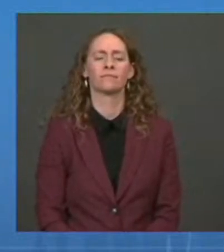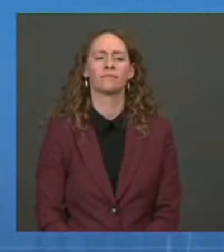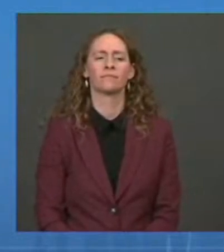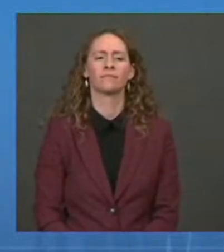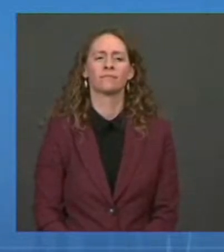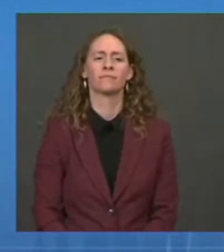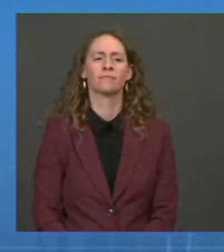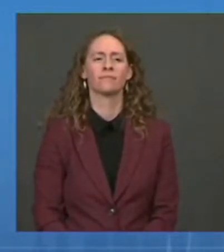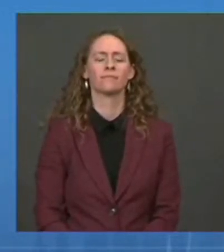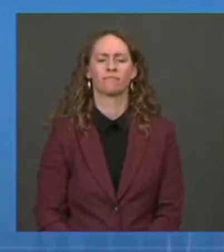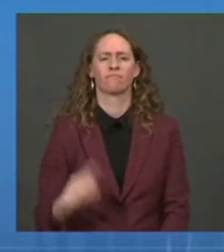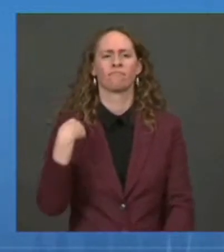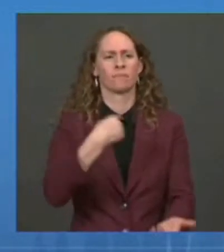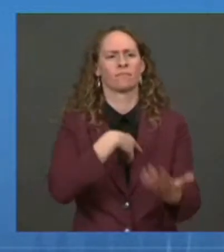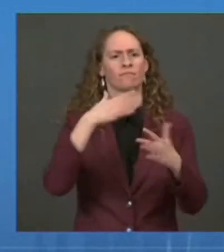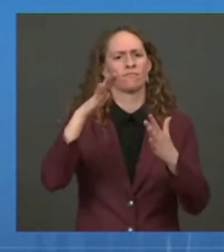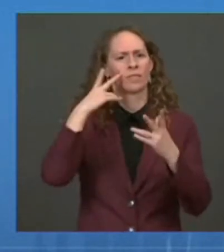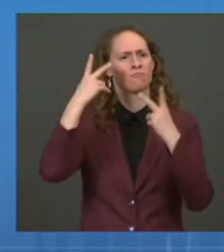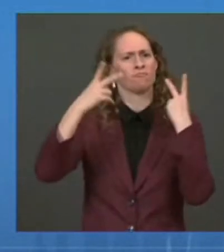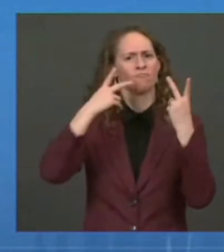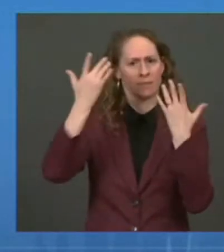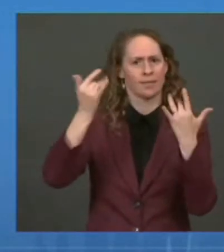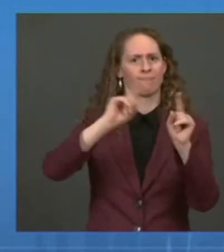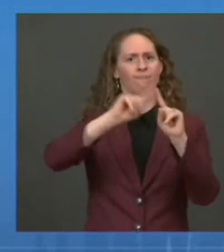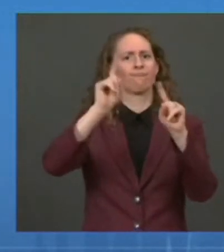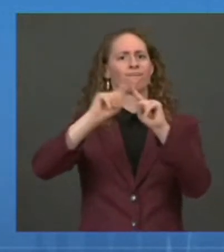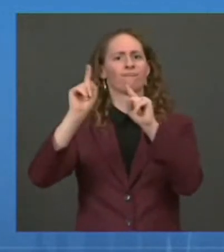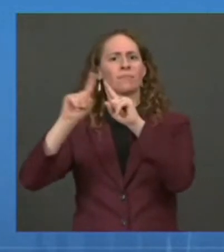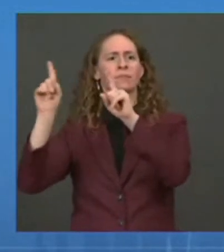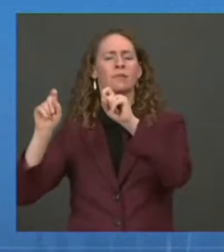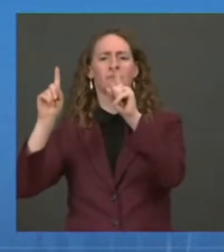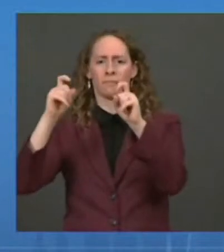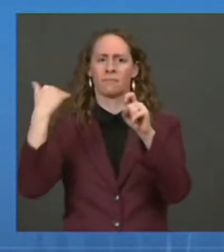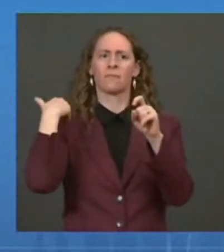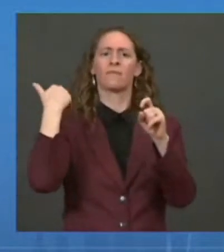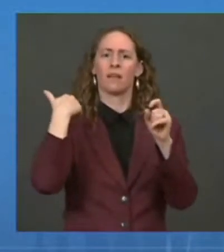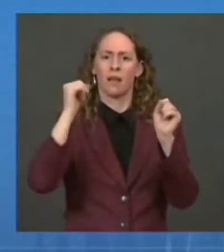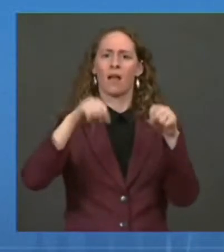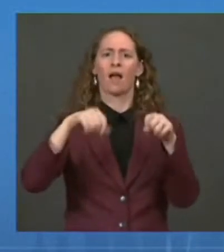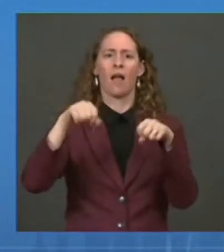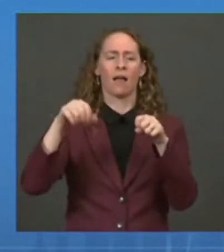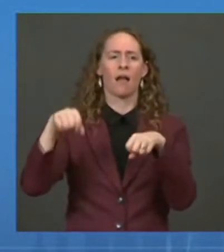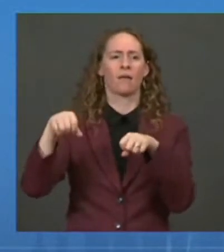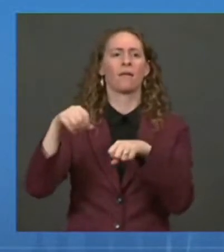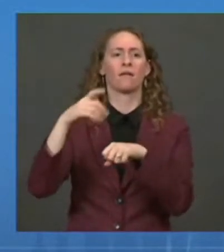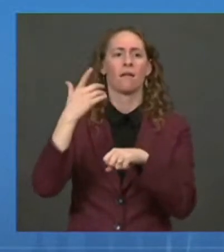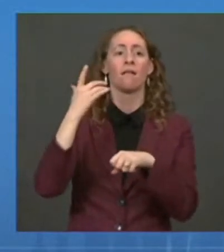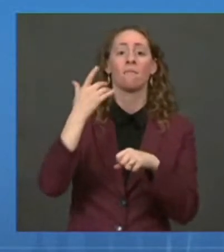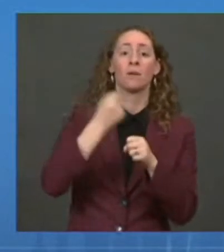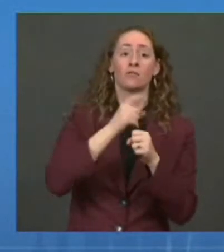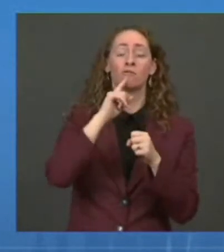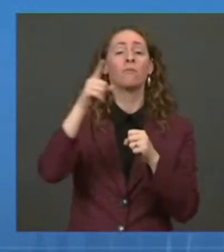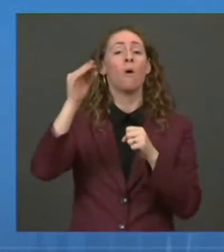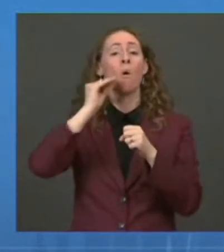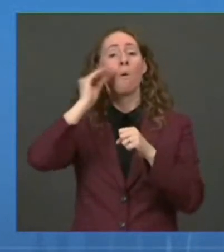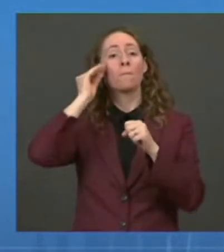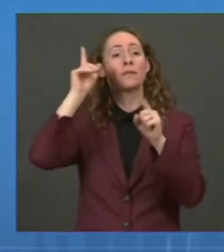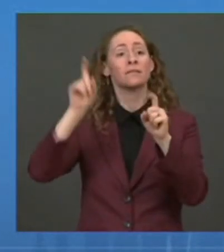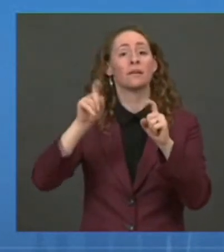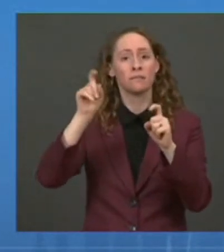AND THANKS TO STRONG ACTIONS WE